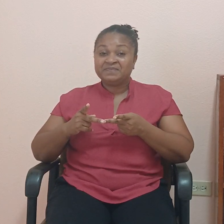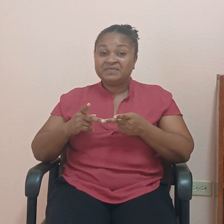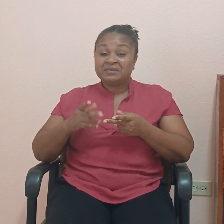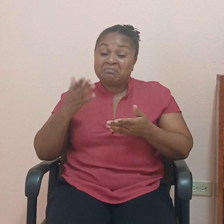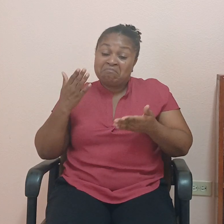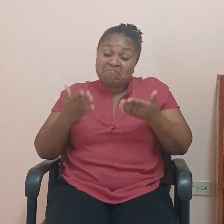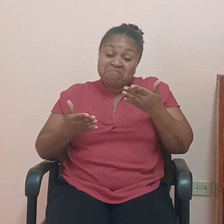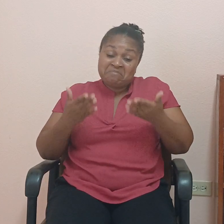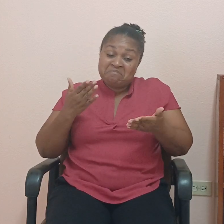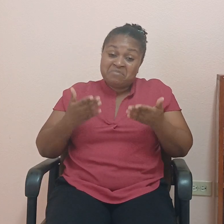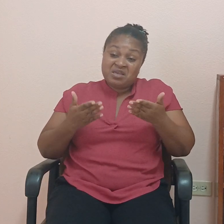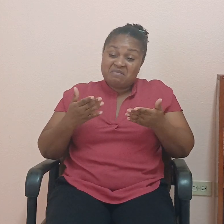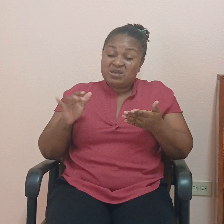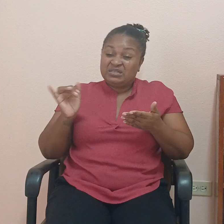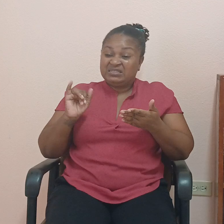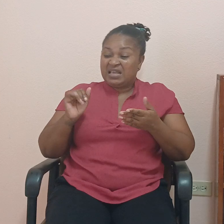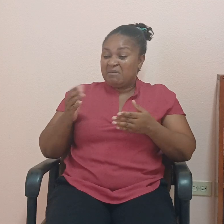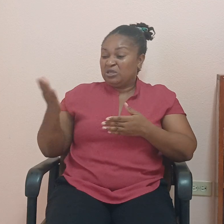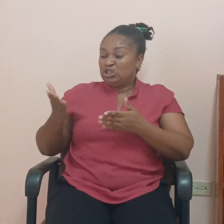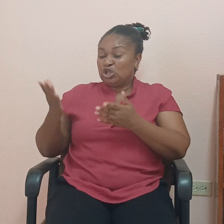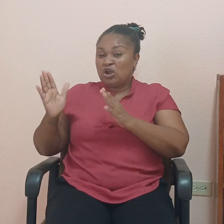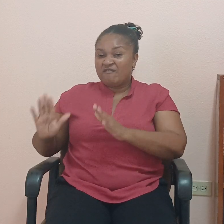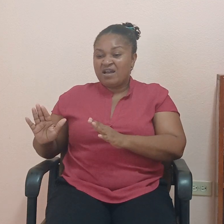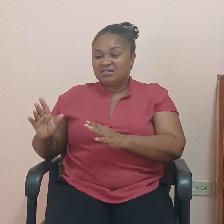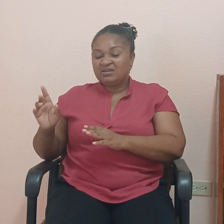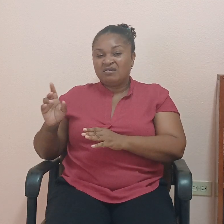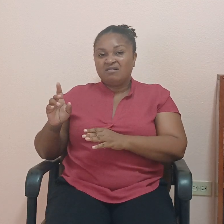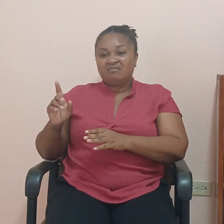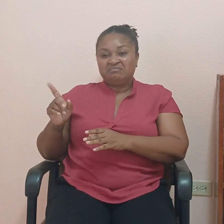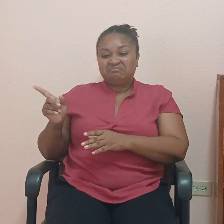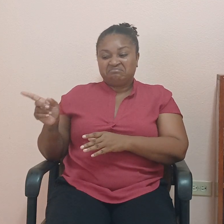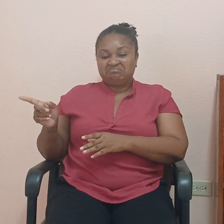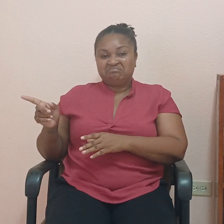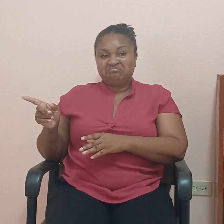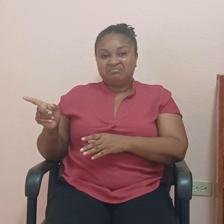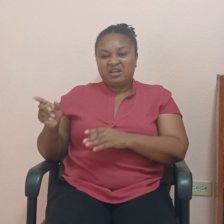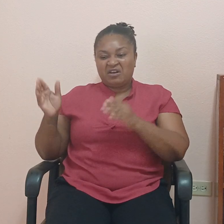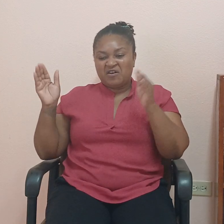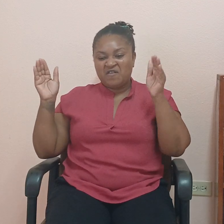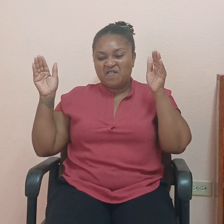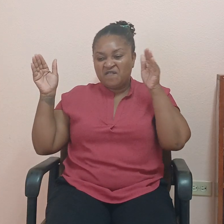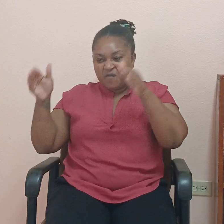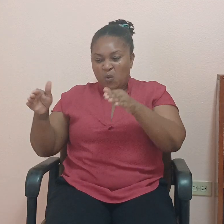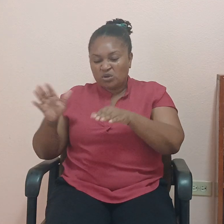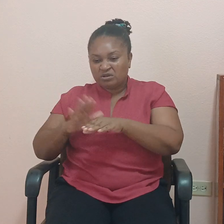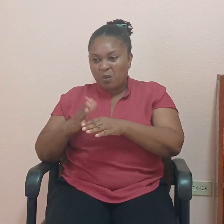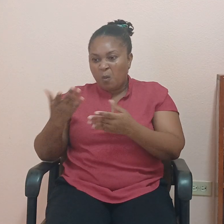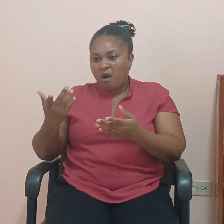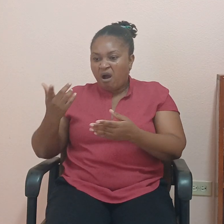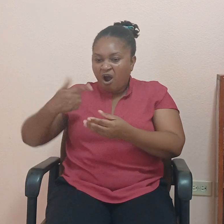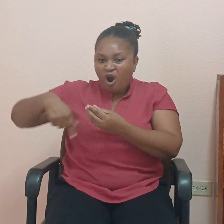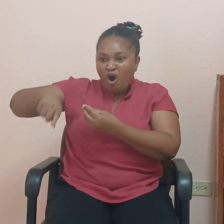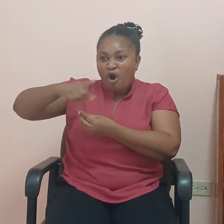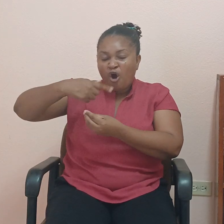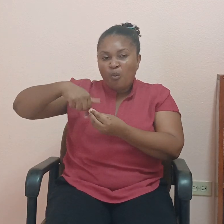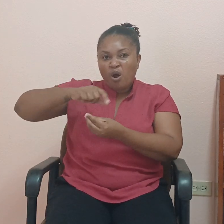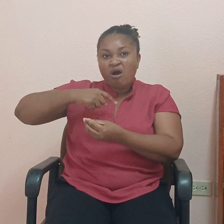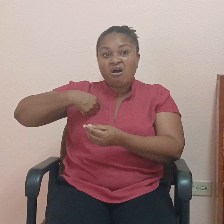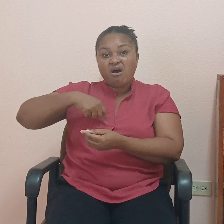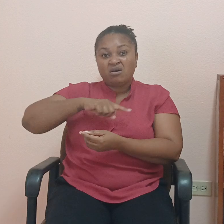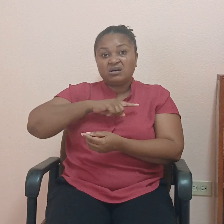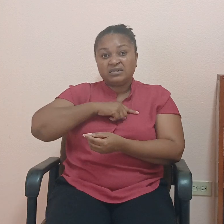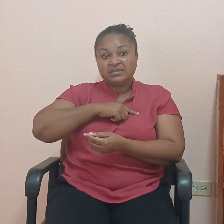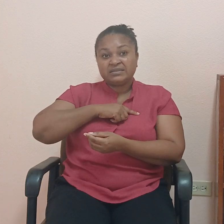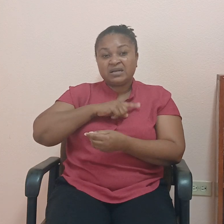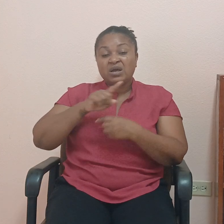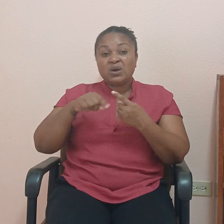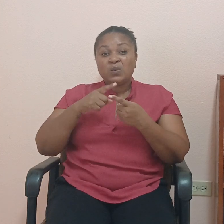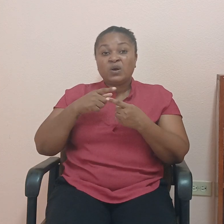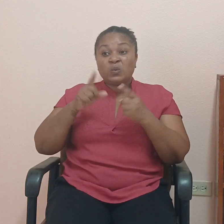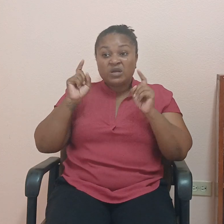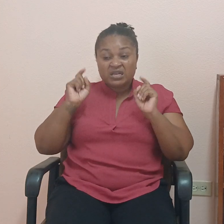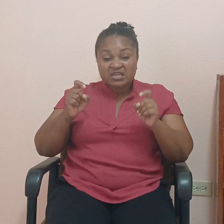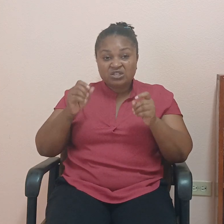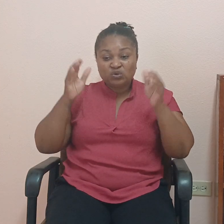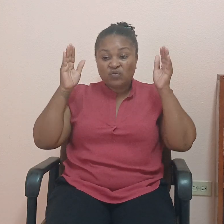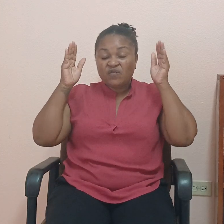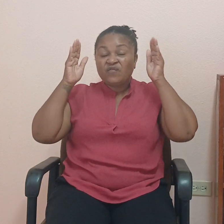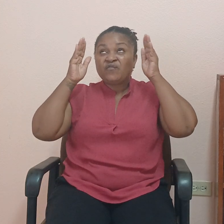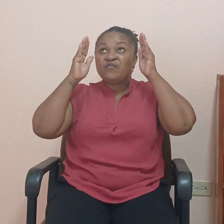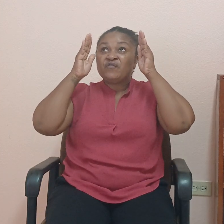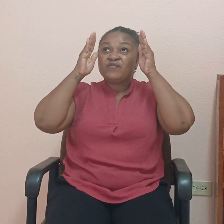BE LIKE THE SERVANT OF ELISHA, FOCUSING ON WHAT IS SURROUNDING US, WHEN WE NEED TO FOCUS ON GOD WHO